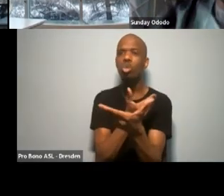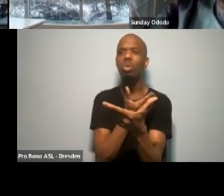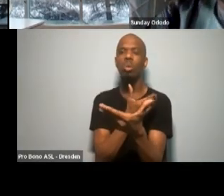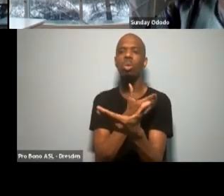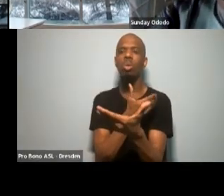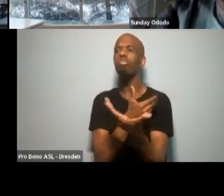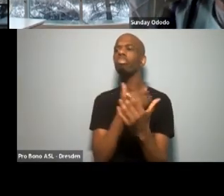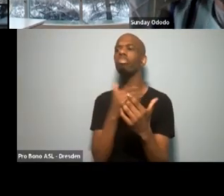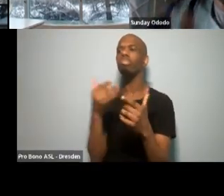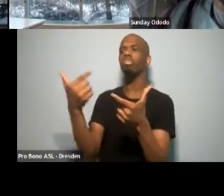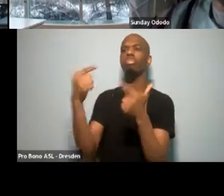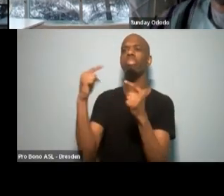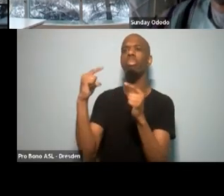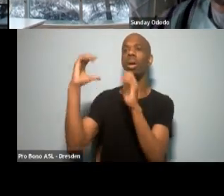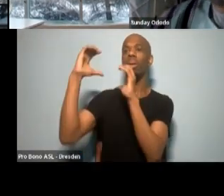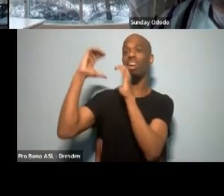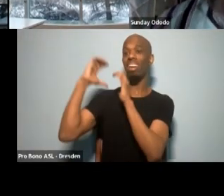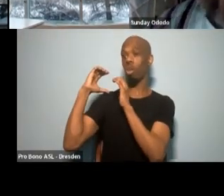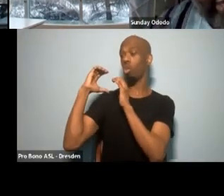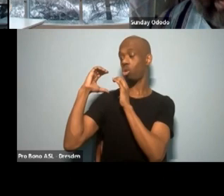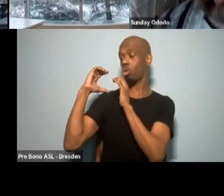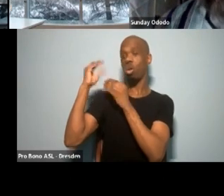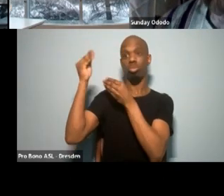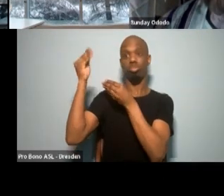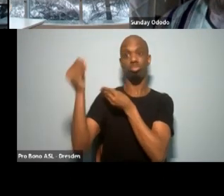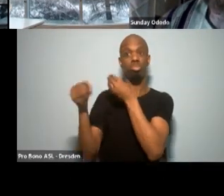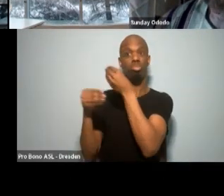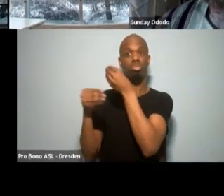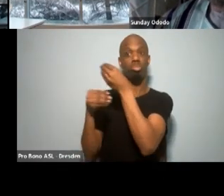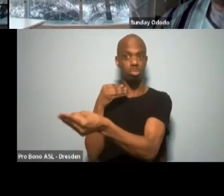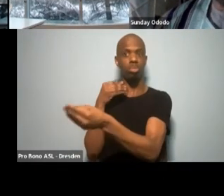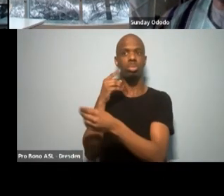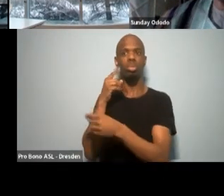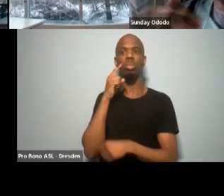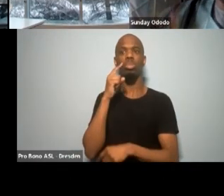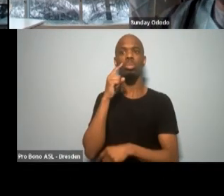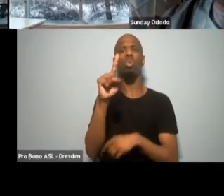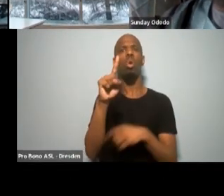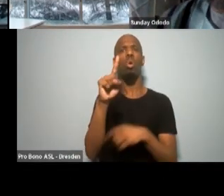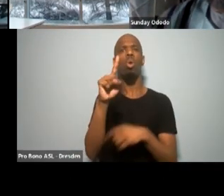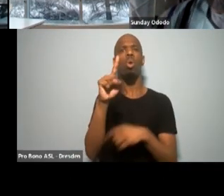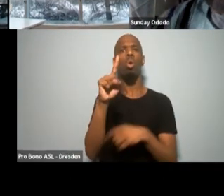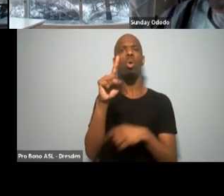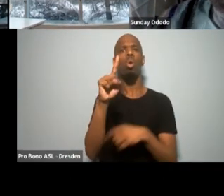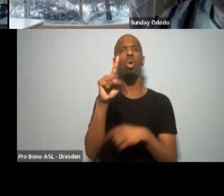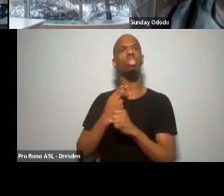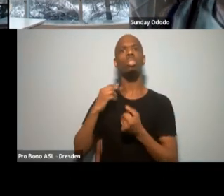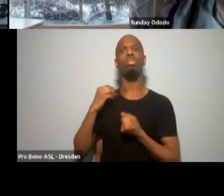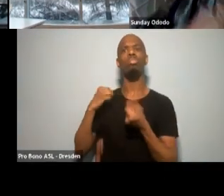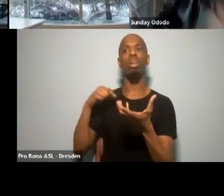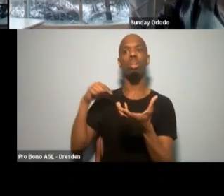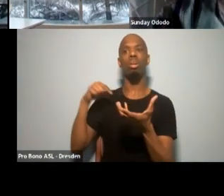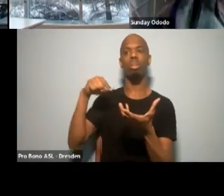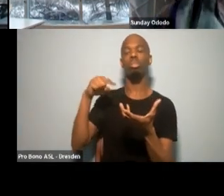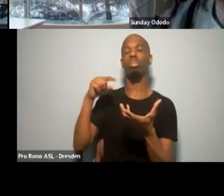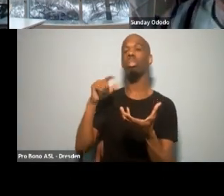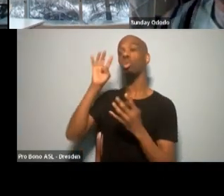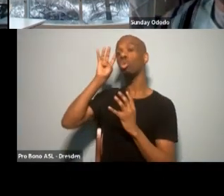and science, technology and innovation together, so that ultimately the society benefits,